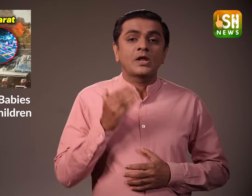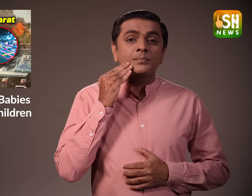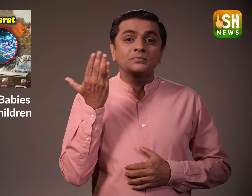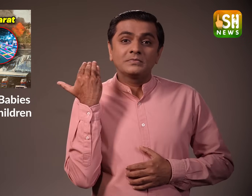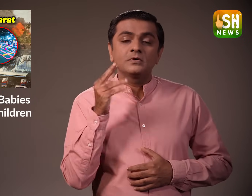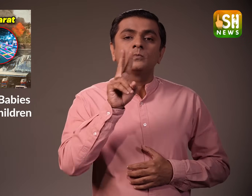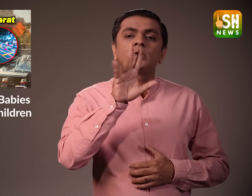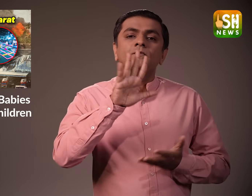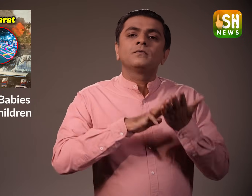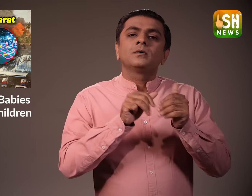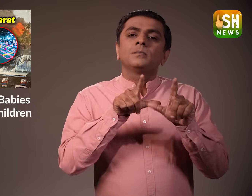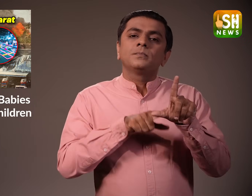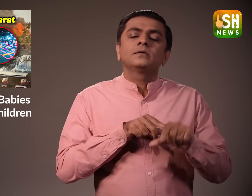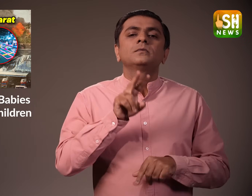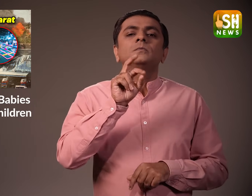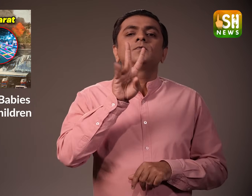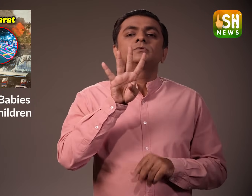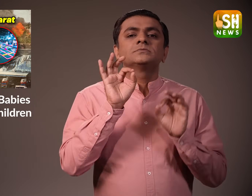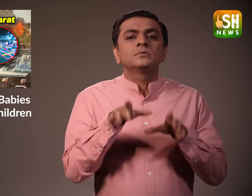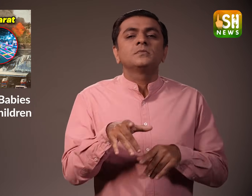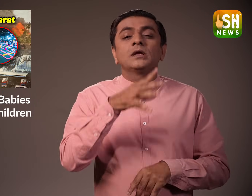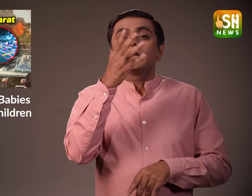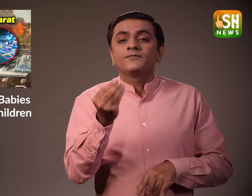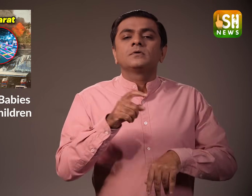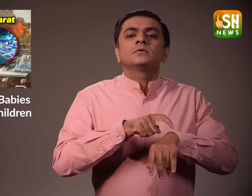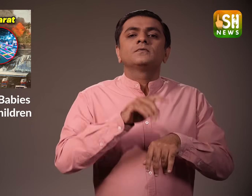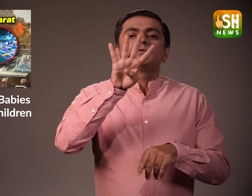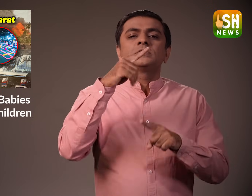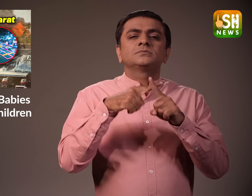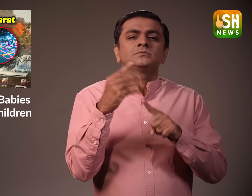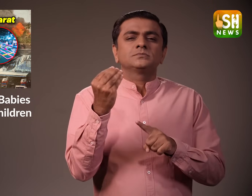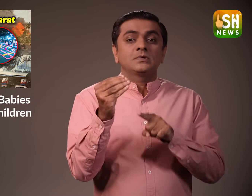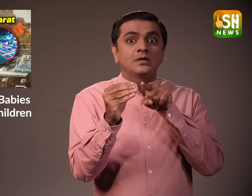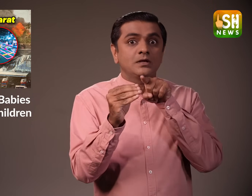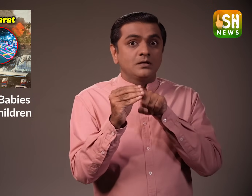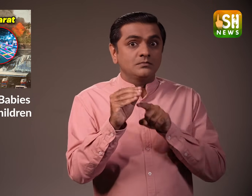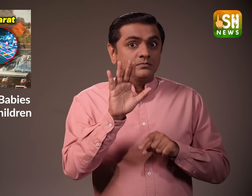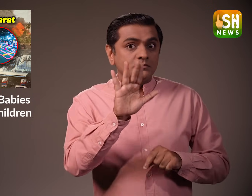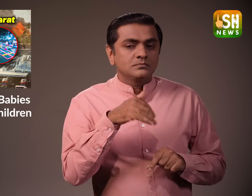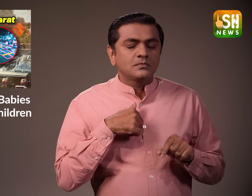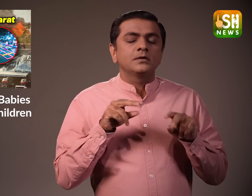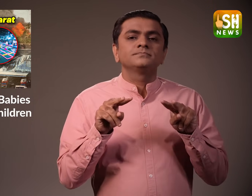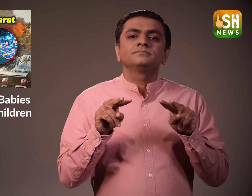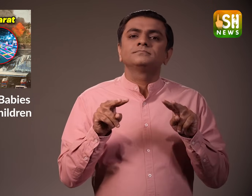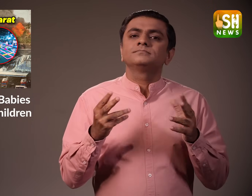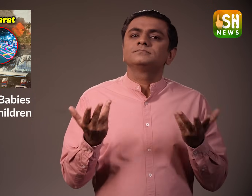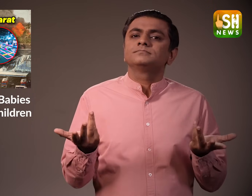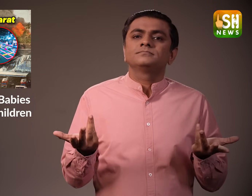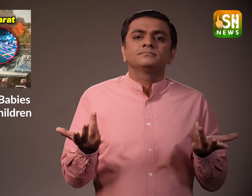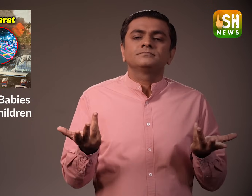On 25 May 2024, around 4:30 PM, an incident occurred that was shocking.